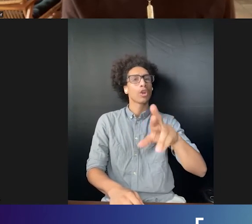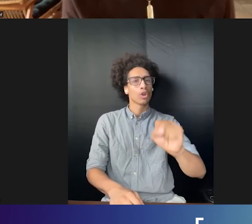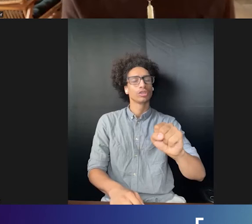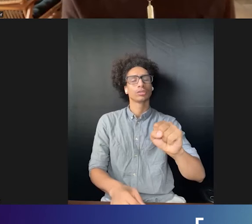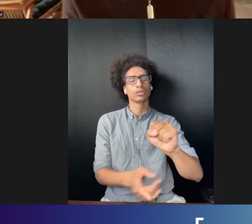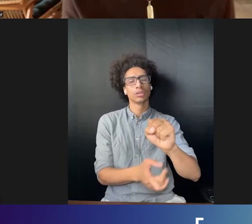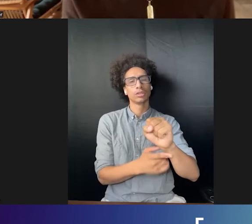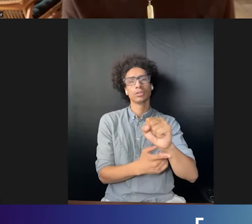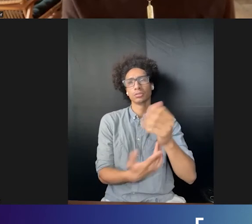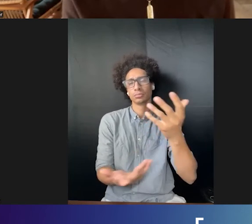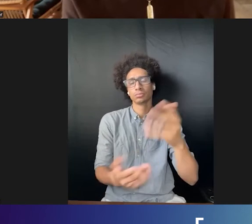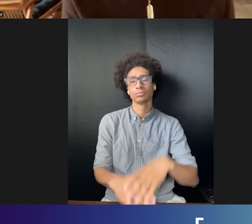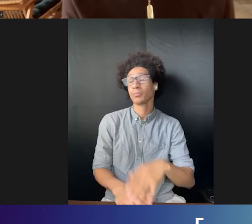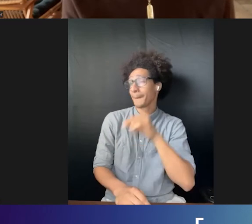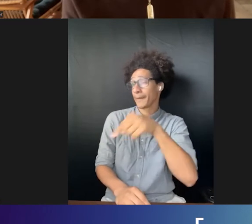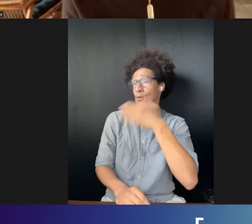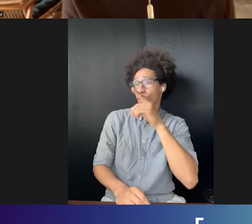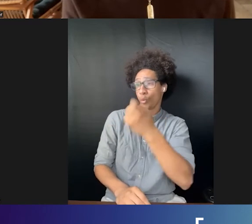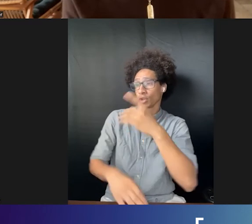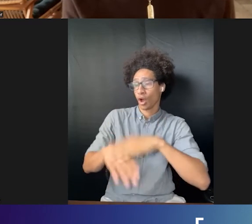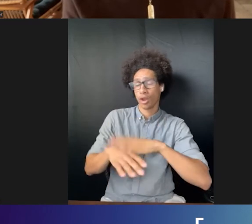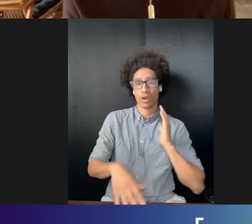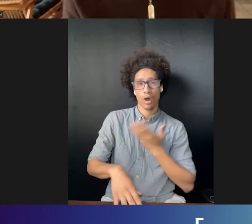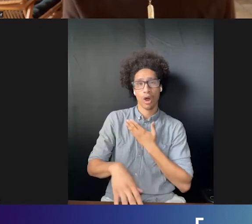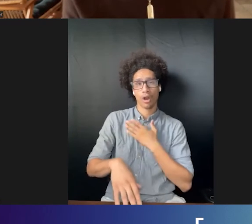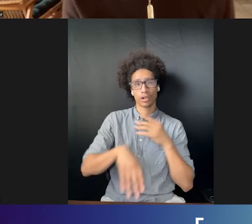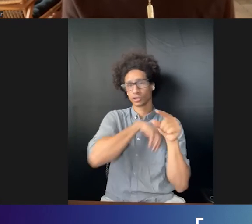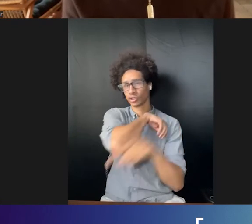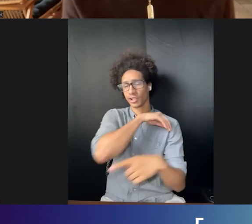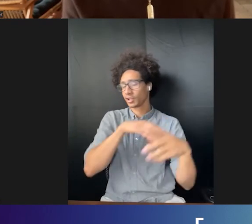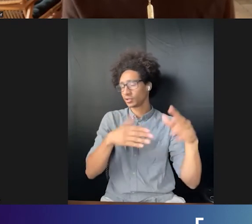which I think maybe we have a few minutes and I would love to go over that.